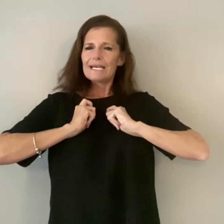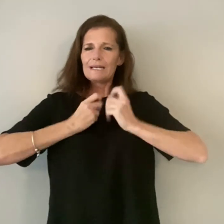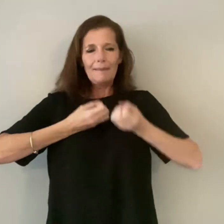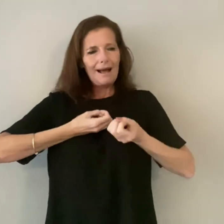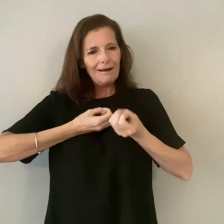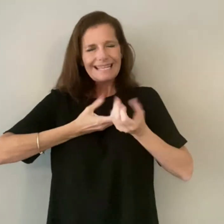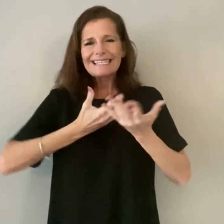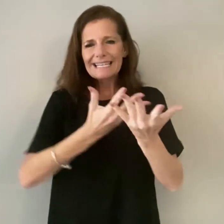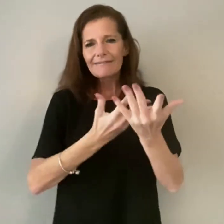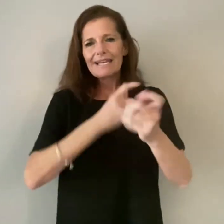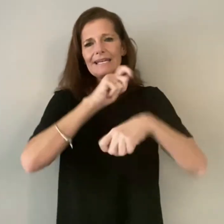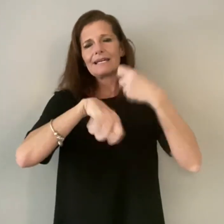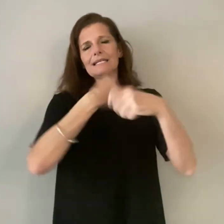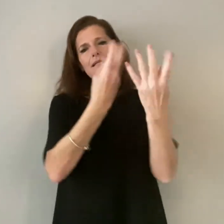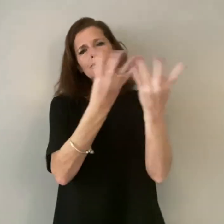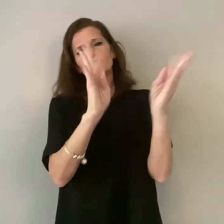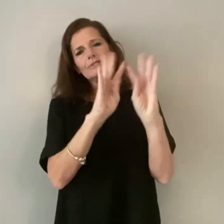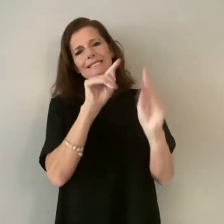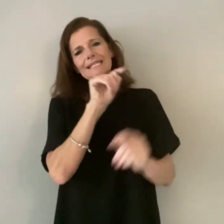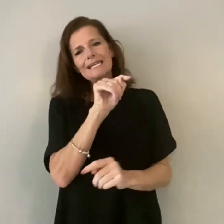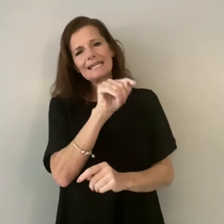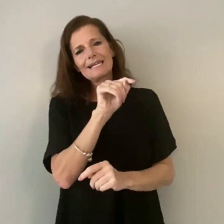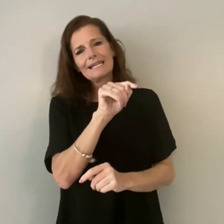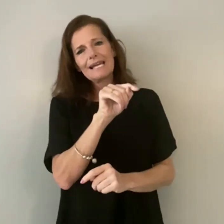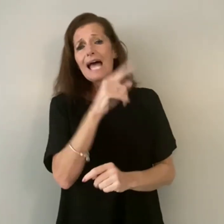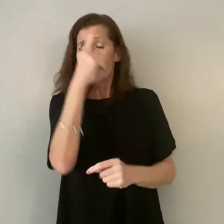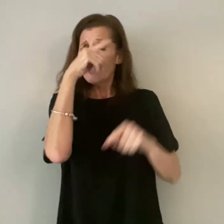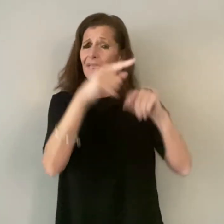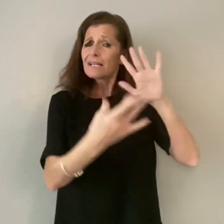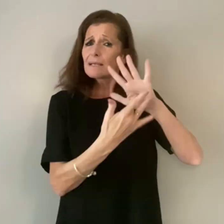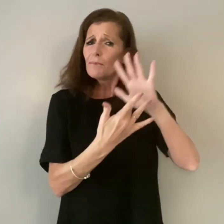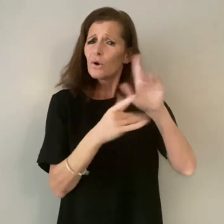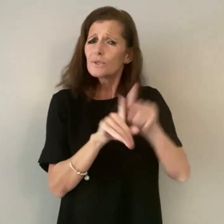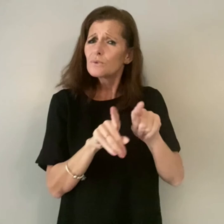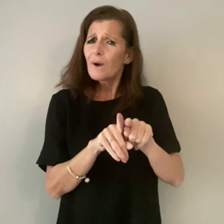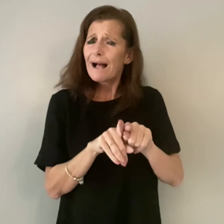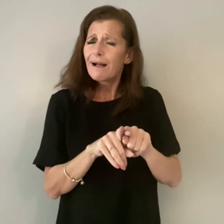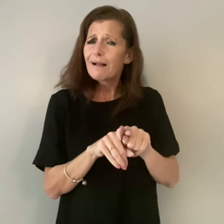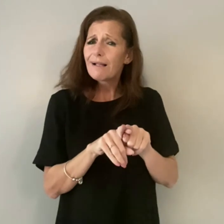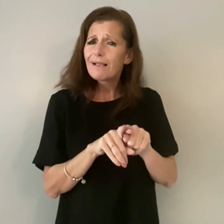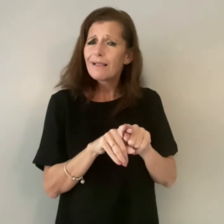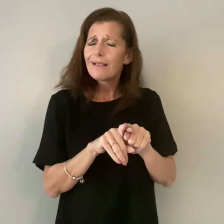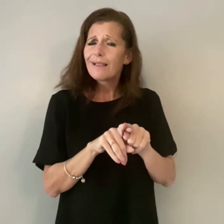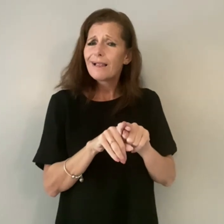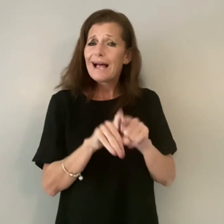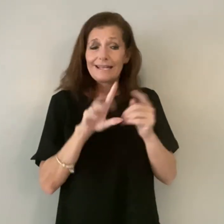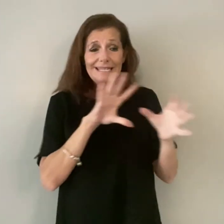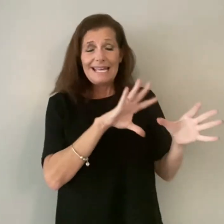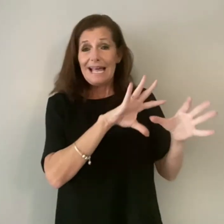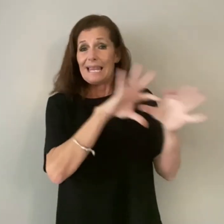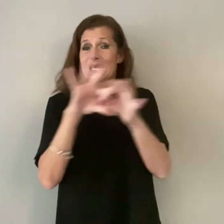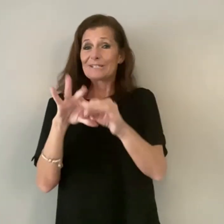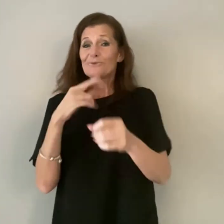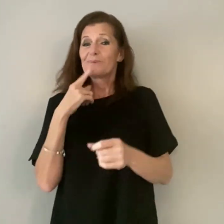about that giving elements of being a trustee. And it should, I don't think we should downplay it. And it, of course it sort of ties into that conversation.